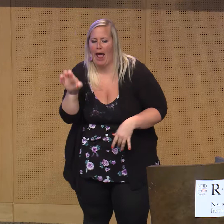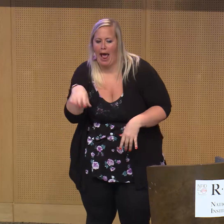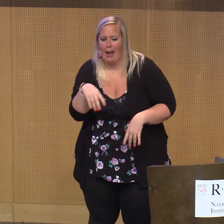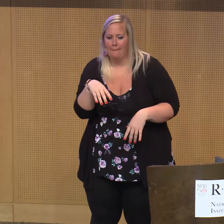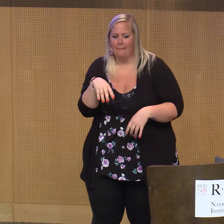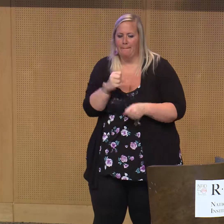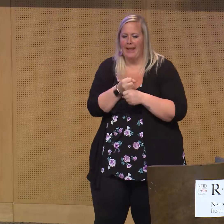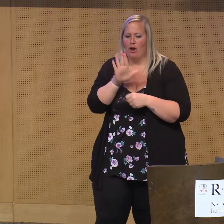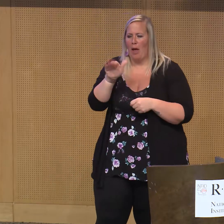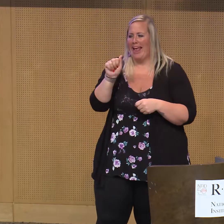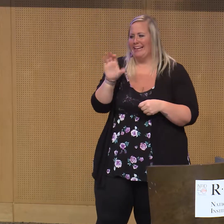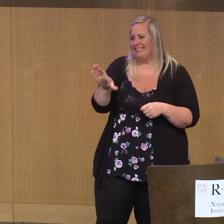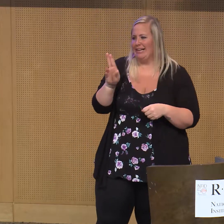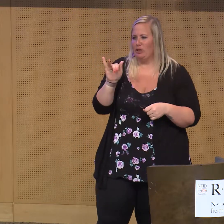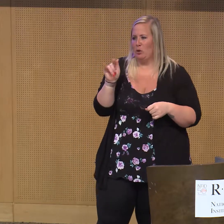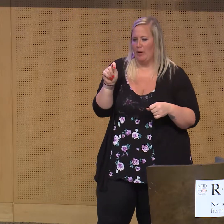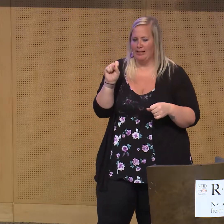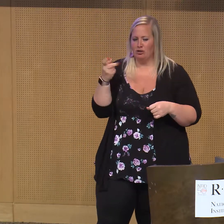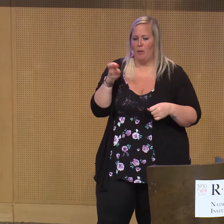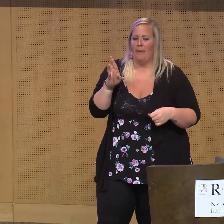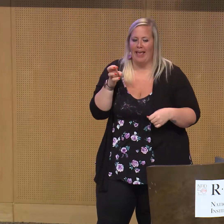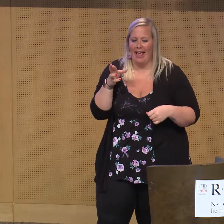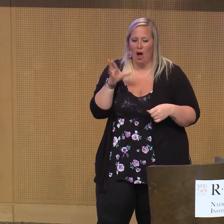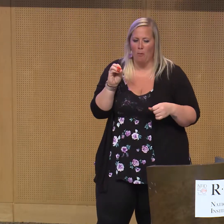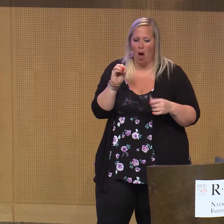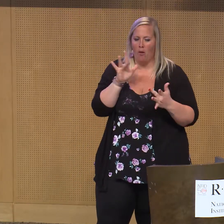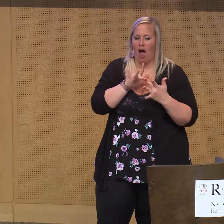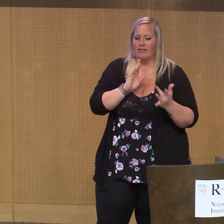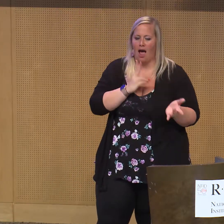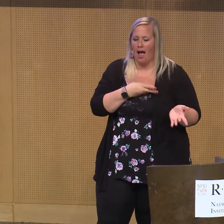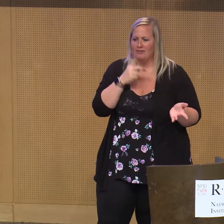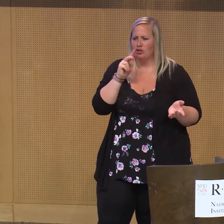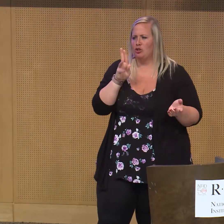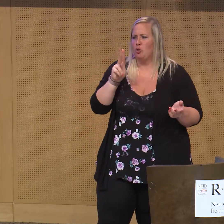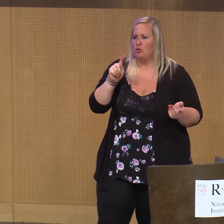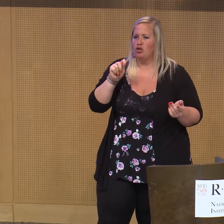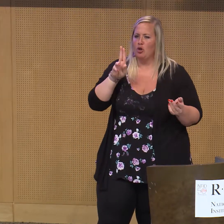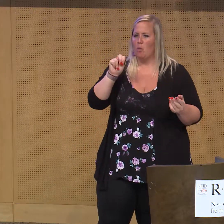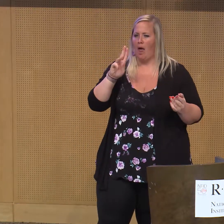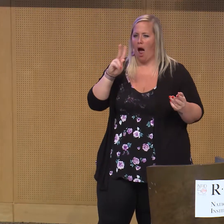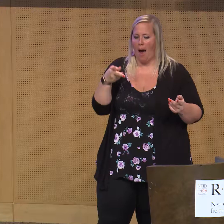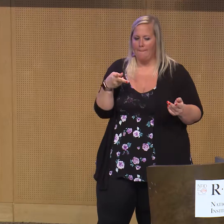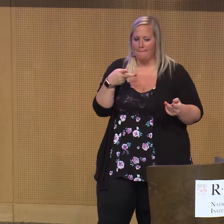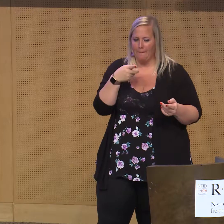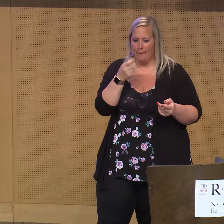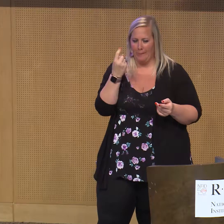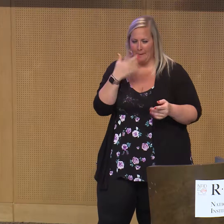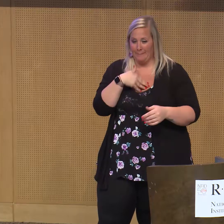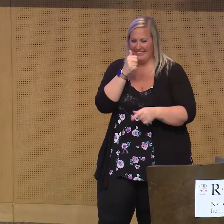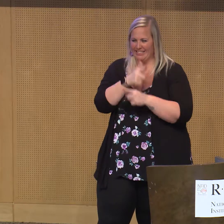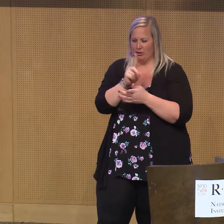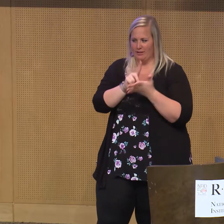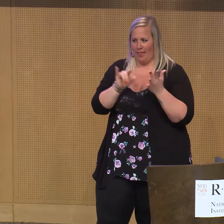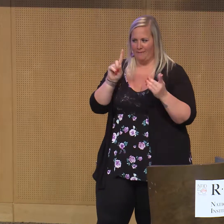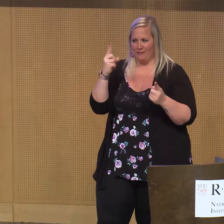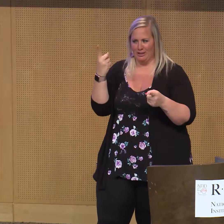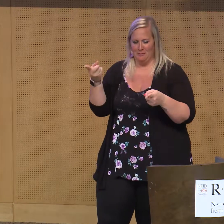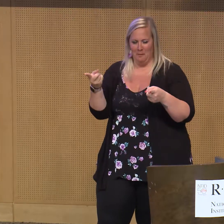So "Being too hot is a crime. Make your AC a superhero. Contact us today to sup up."